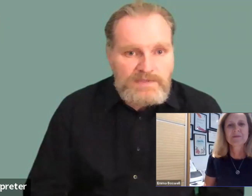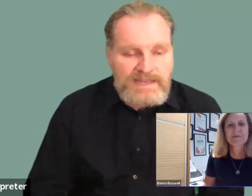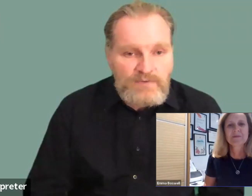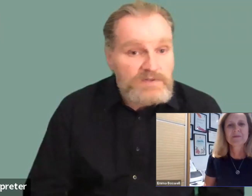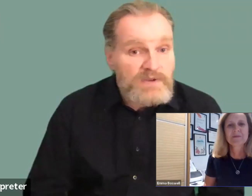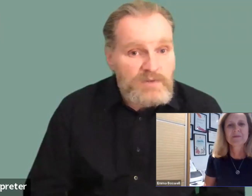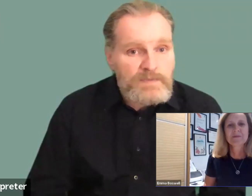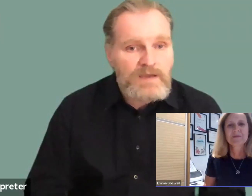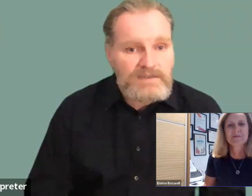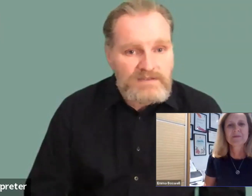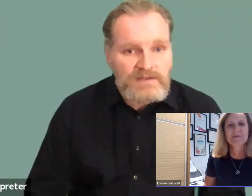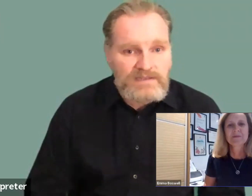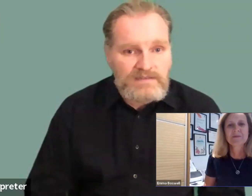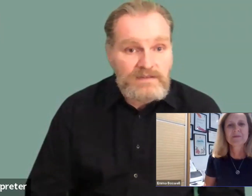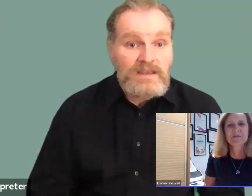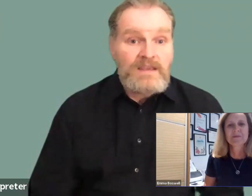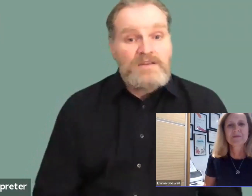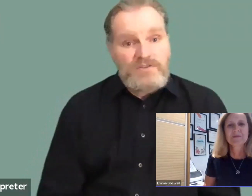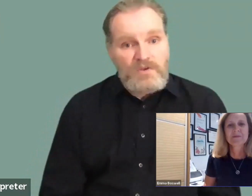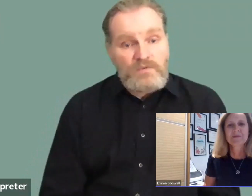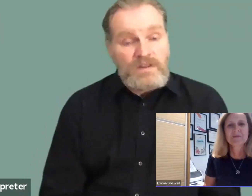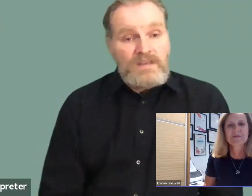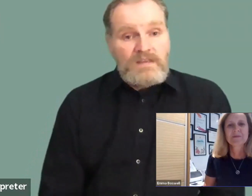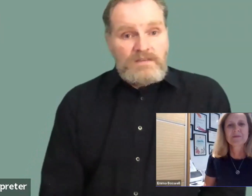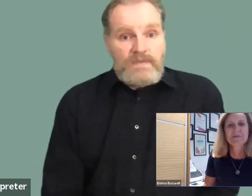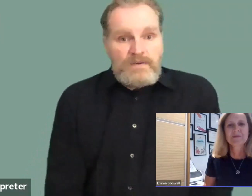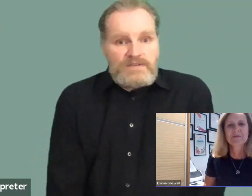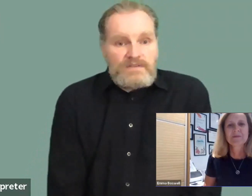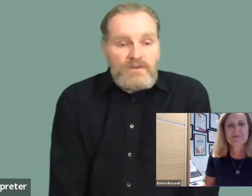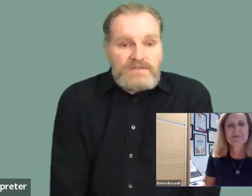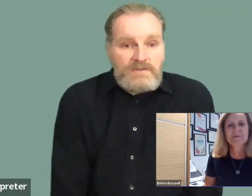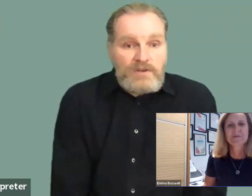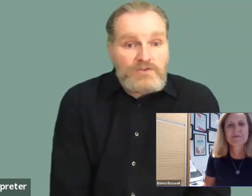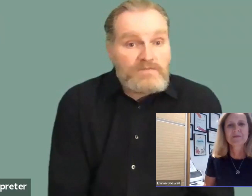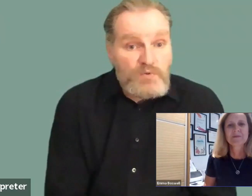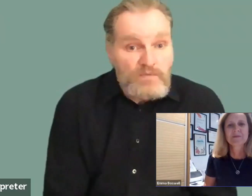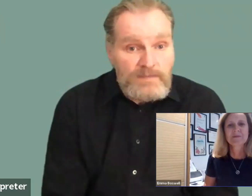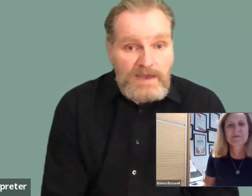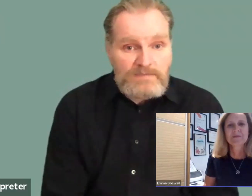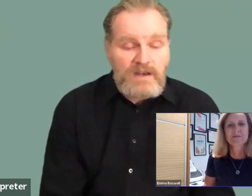able to get around, so I don’t become isolated. So, there is the consideration of moving perhaps